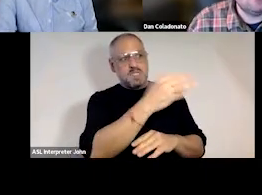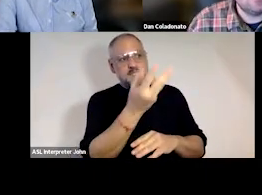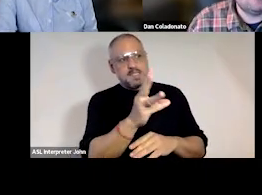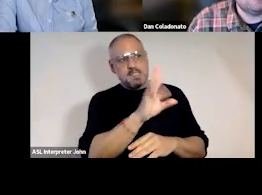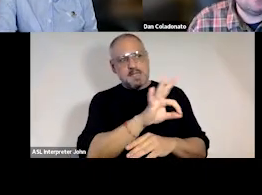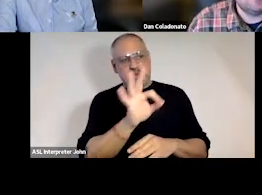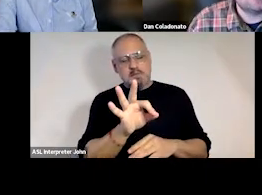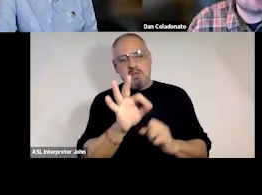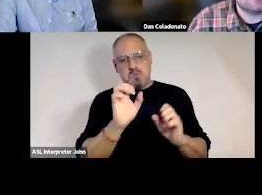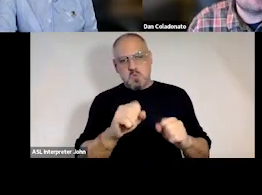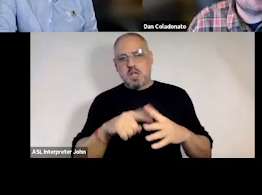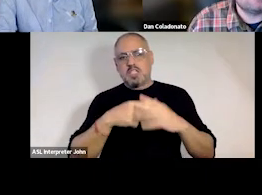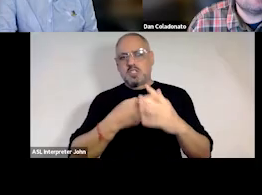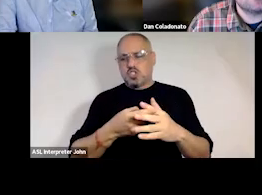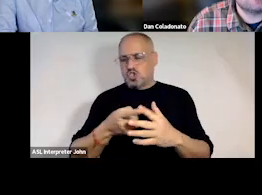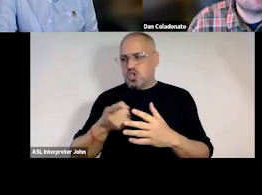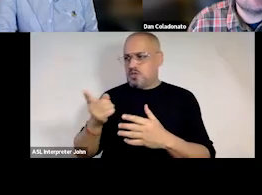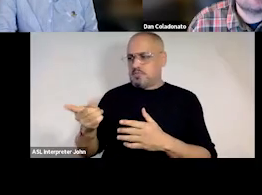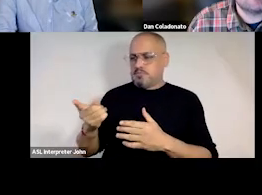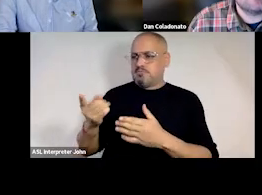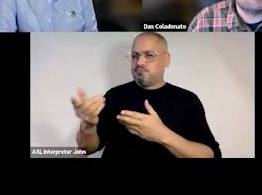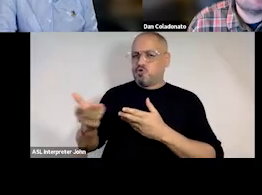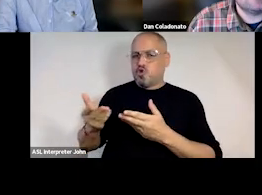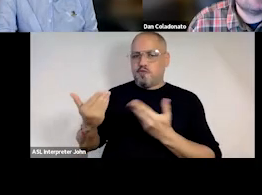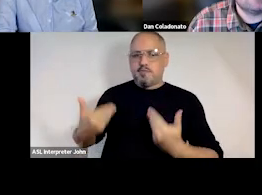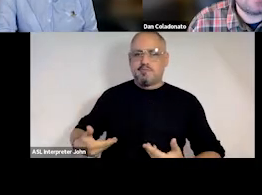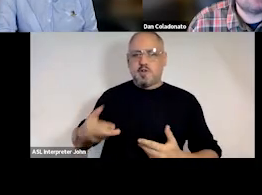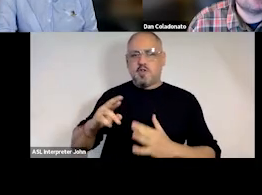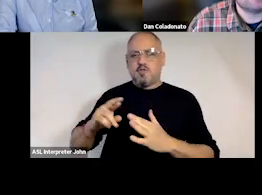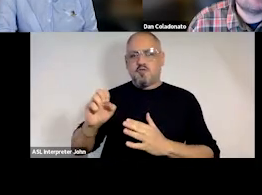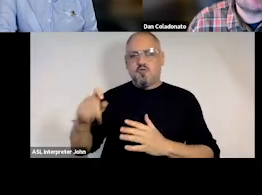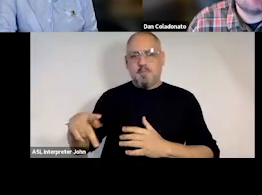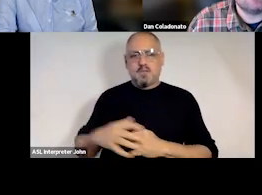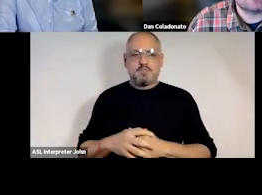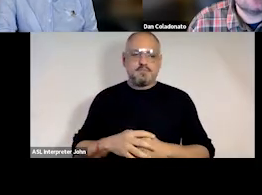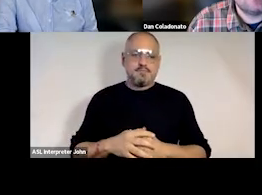then you can begin to start serving as applicant's representatives.